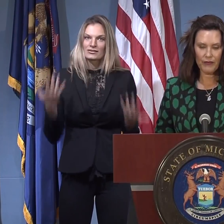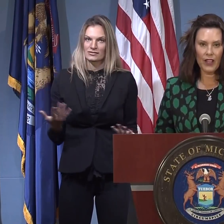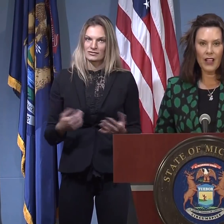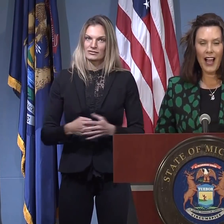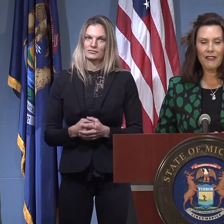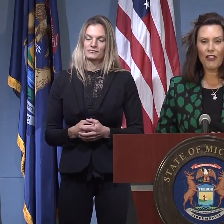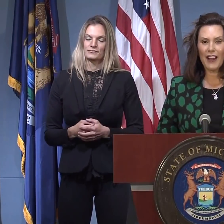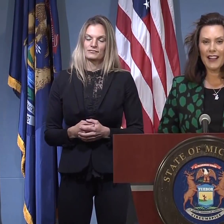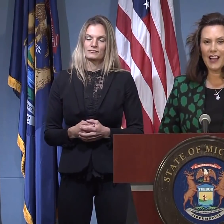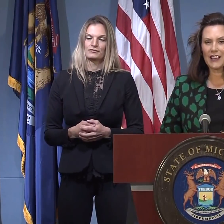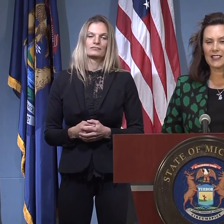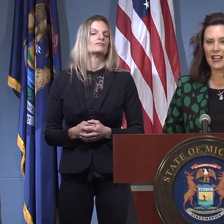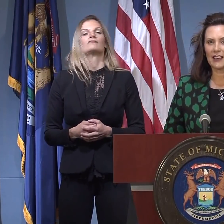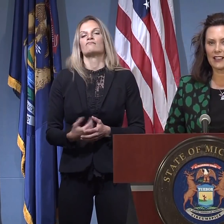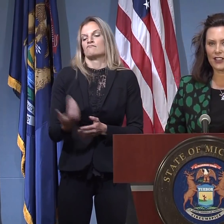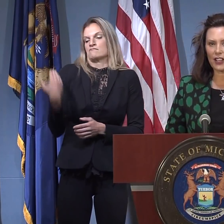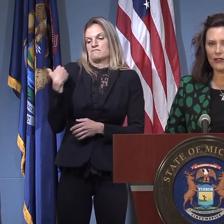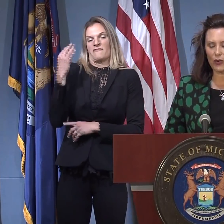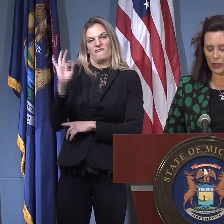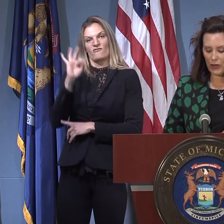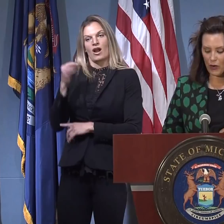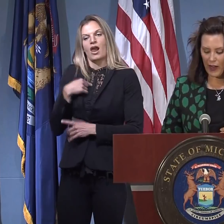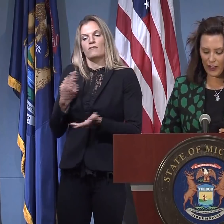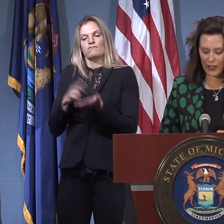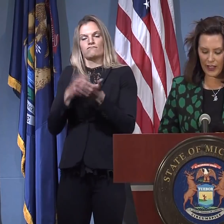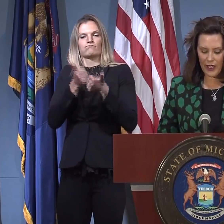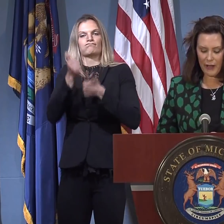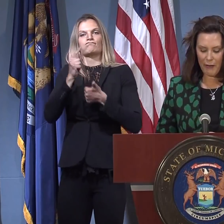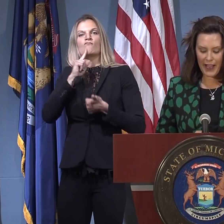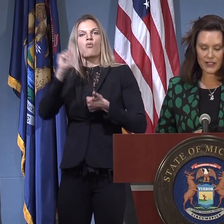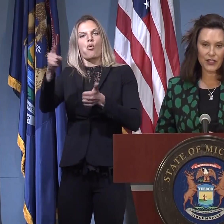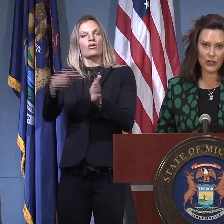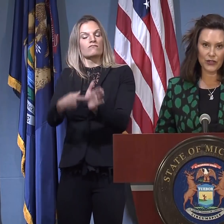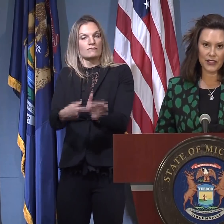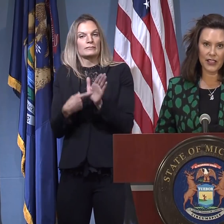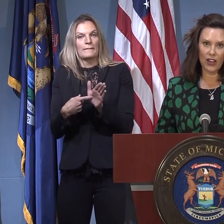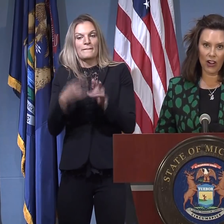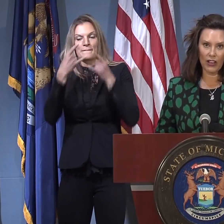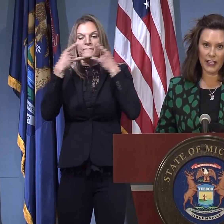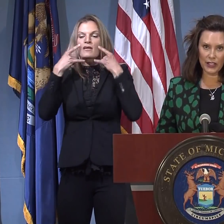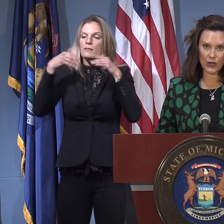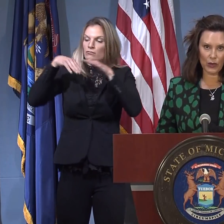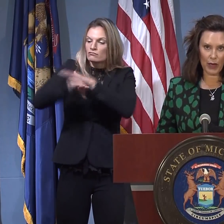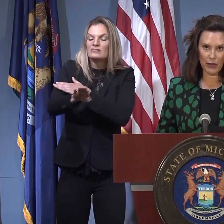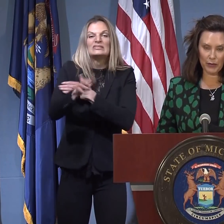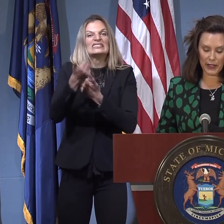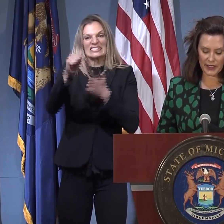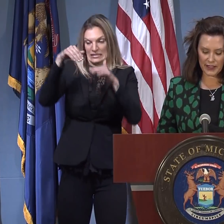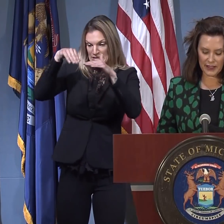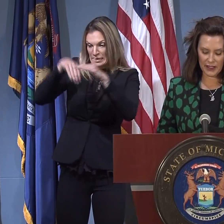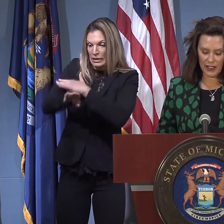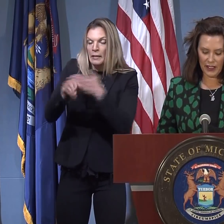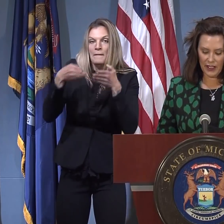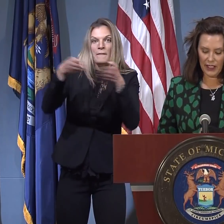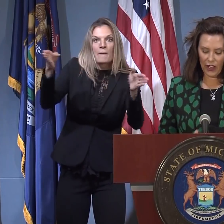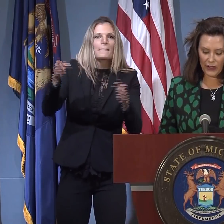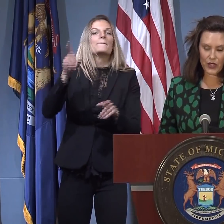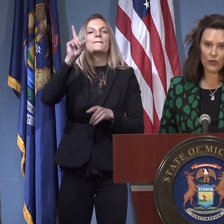PART TO STEP UP AND MASK UP SO WE CAN FIGHT THIS VIRUS. ON FRIDAY, I SIGNED AN EXECUTIVE